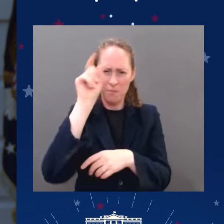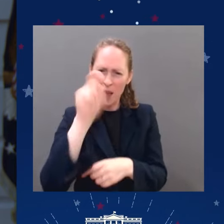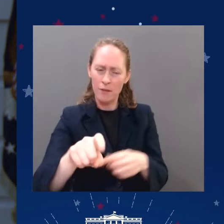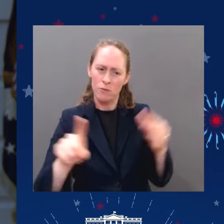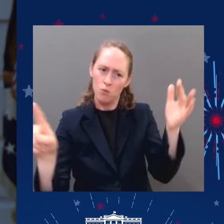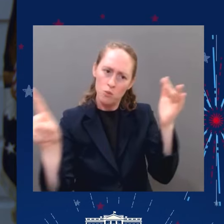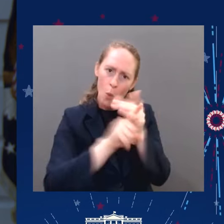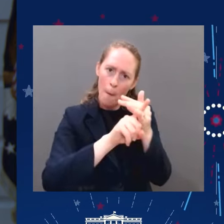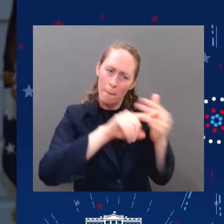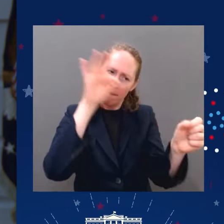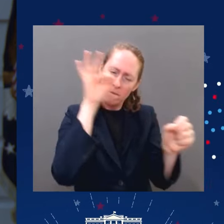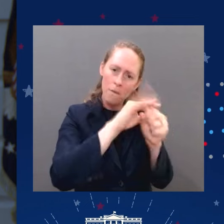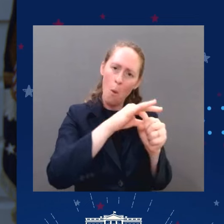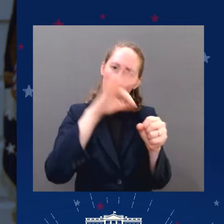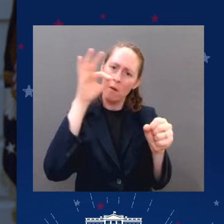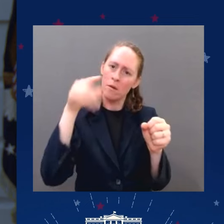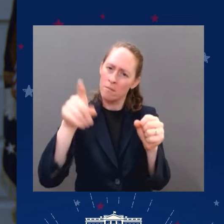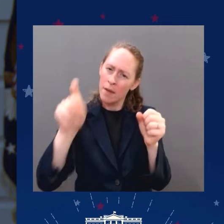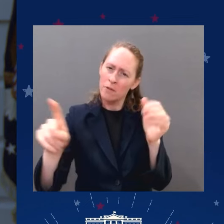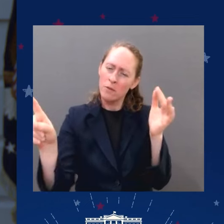of America to move forward boldly and unafraid.